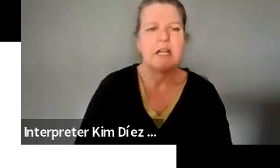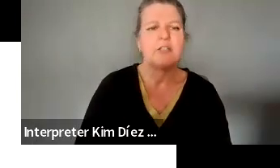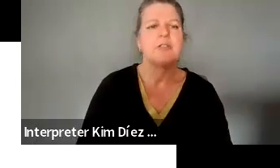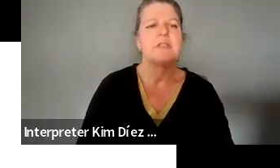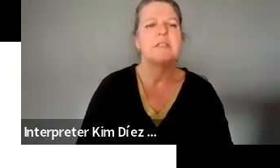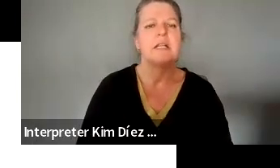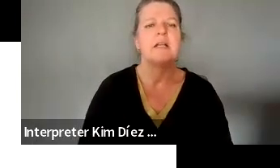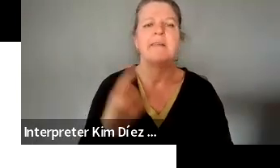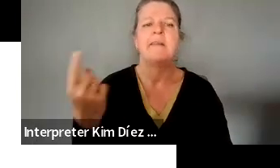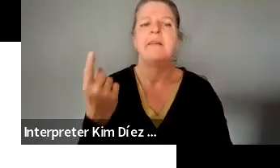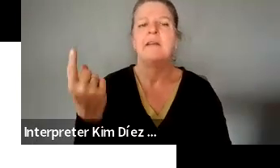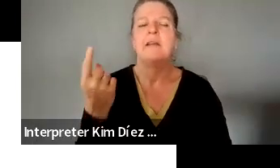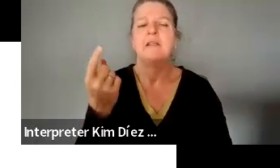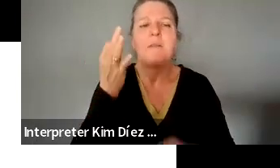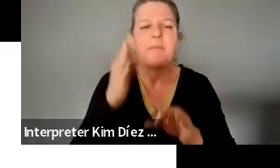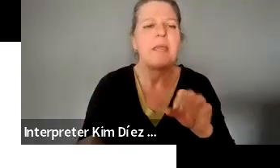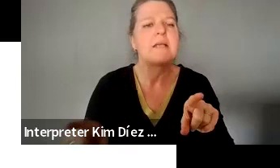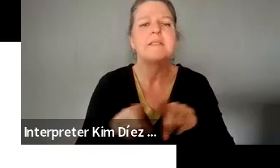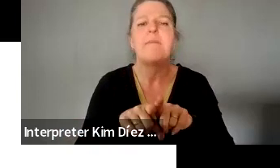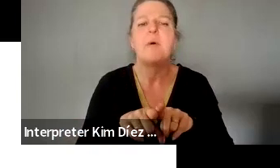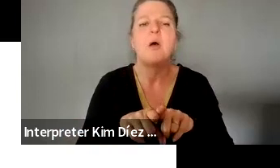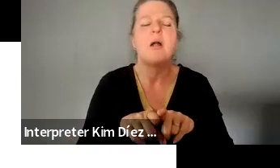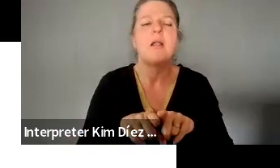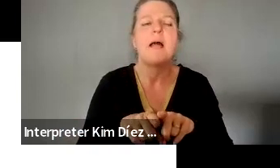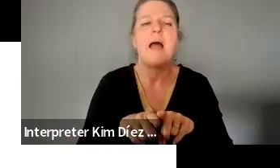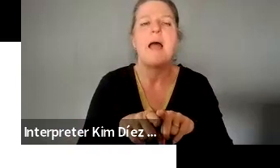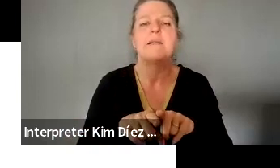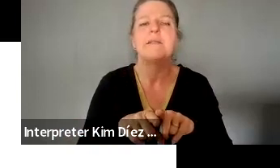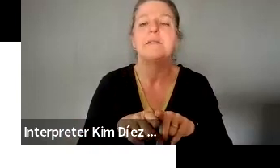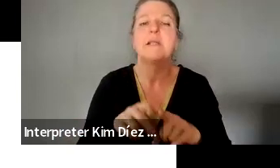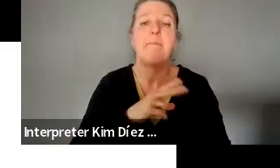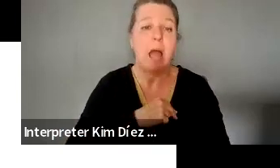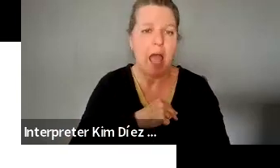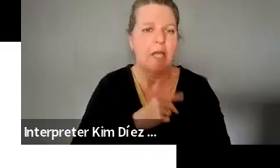you really need to sort of think through what are you awarding, you know, what are the criteria? You'll see all of that